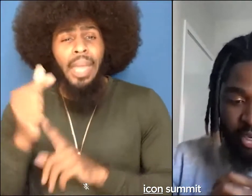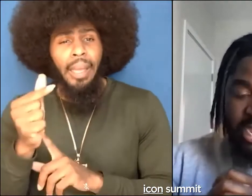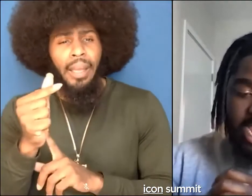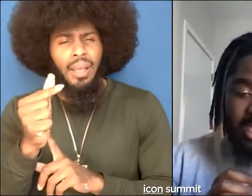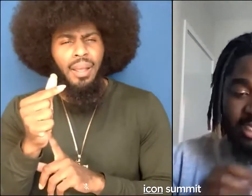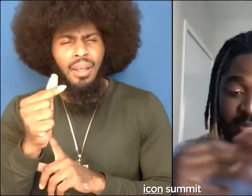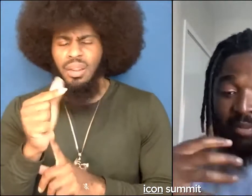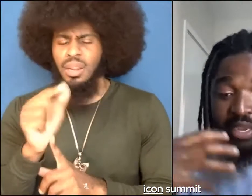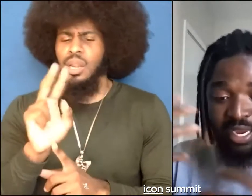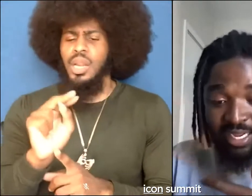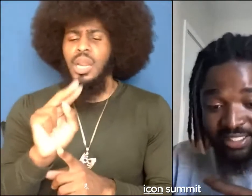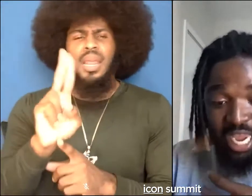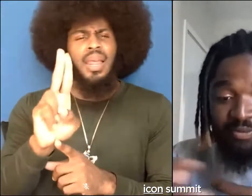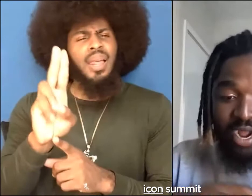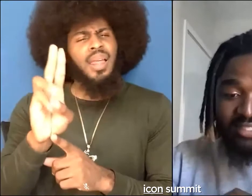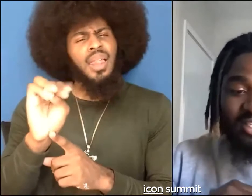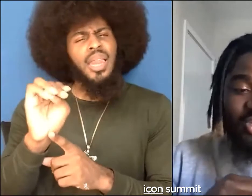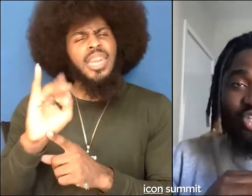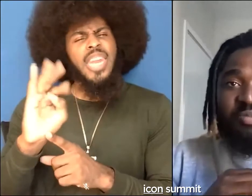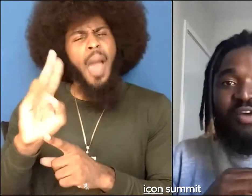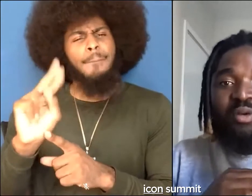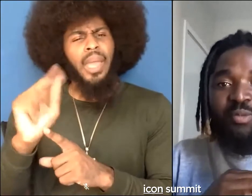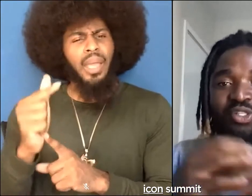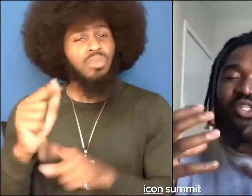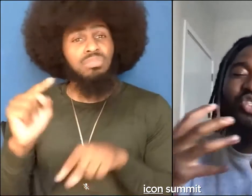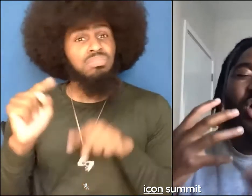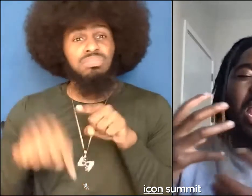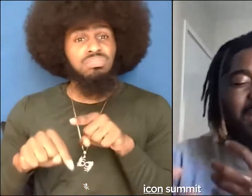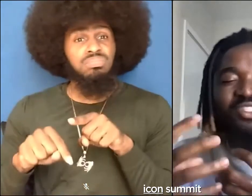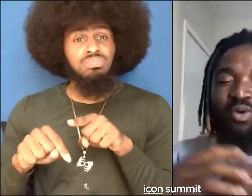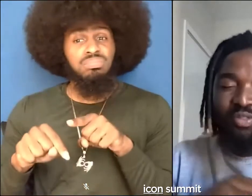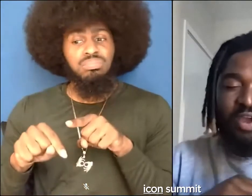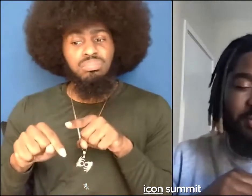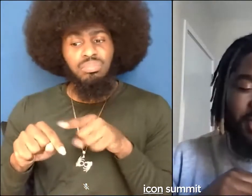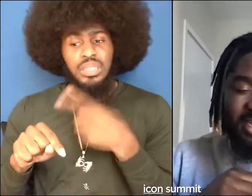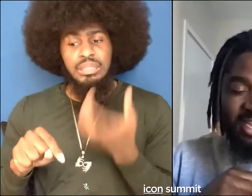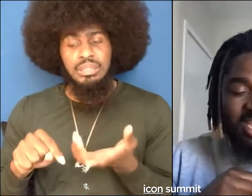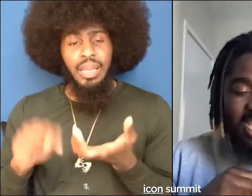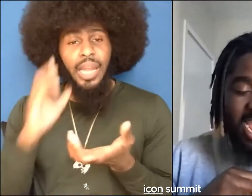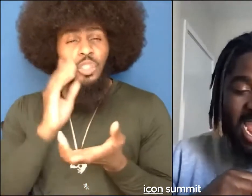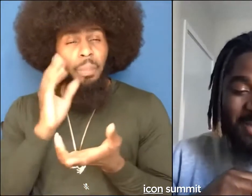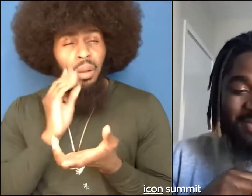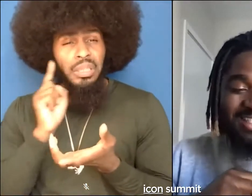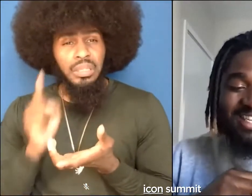It is becoming an escape for us not to be vulnerable because we're so I'm comfortable with vulnerability.